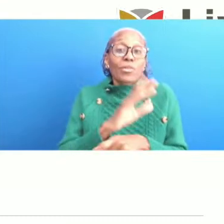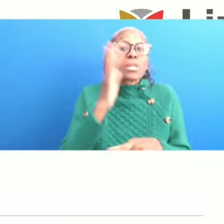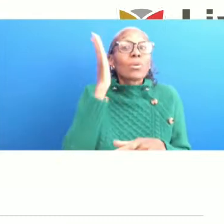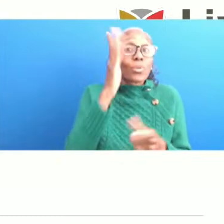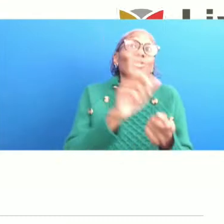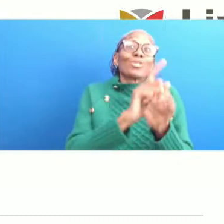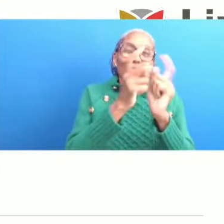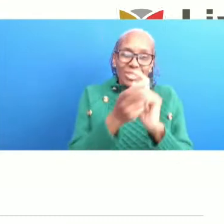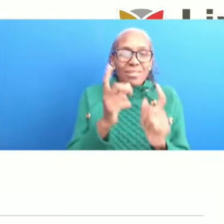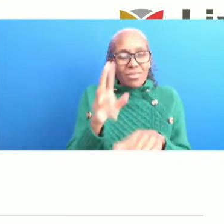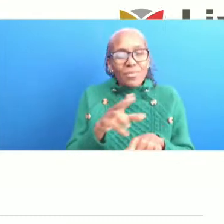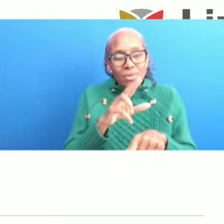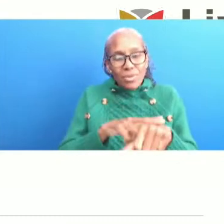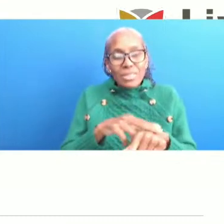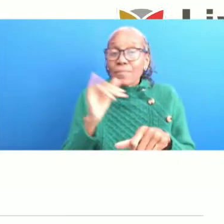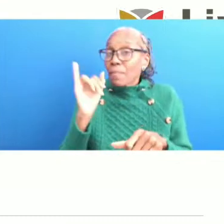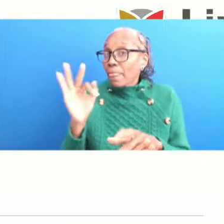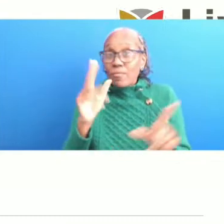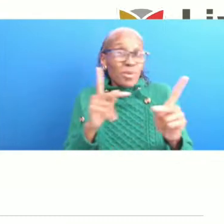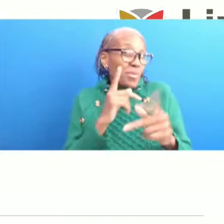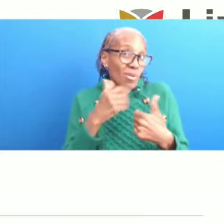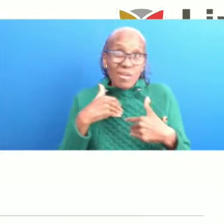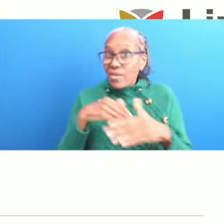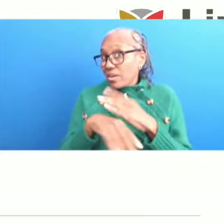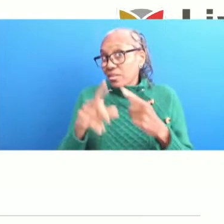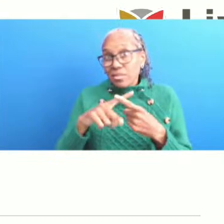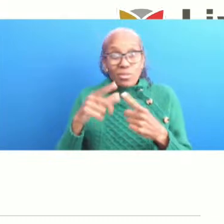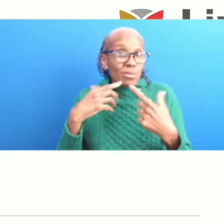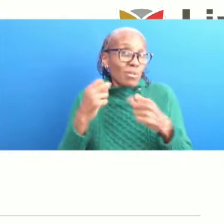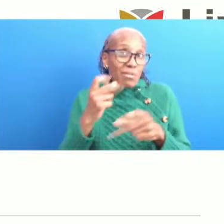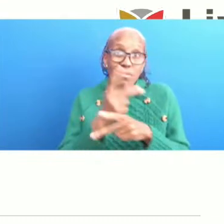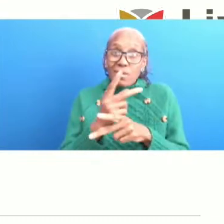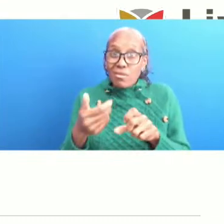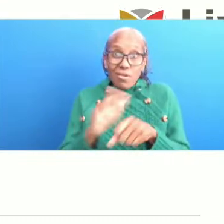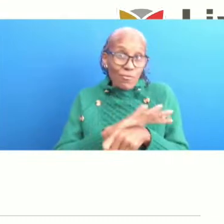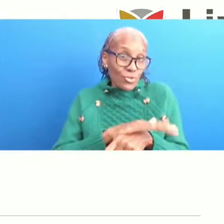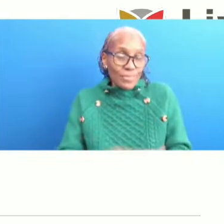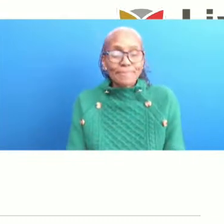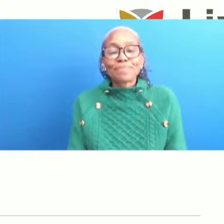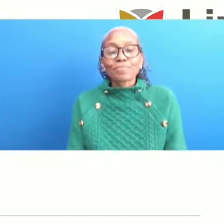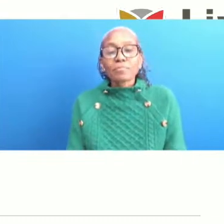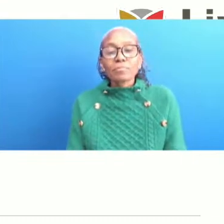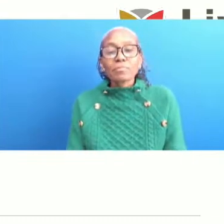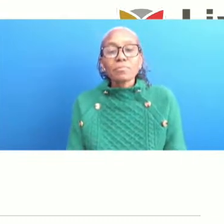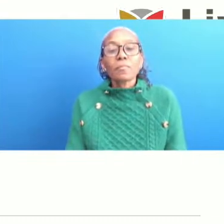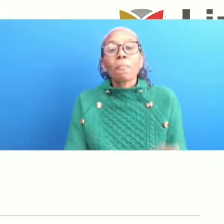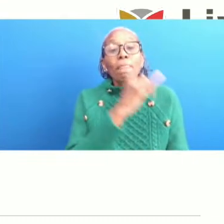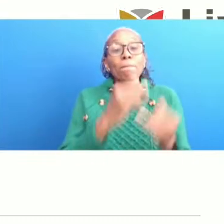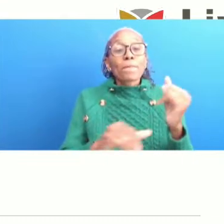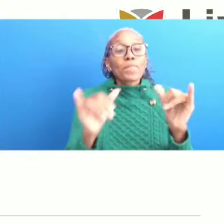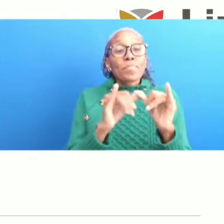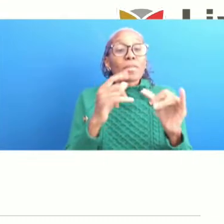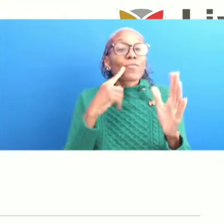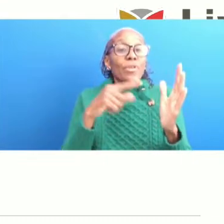GETTING HEALTH CARE COVERAGE NOW THIS WILL CERTAINLY CHANGE